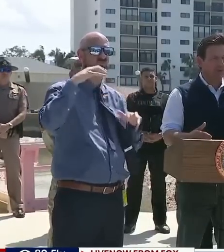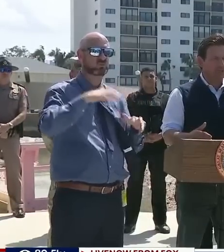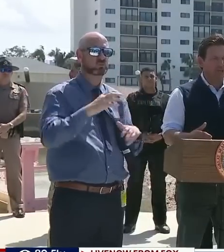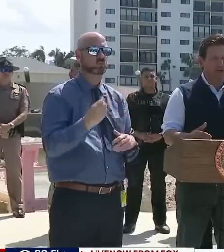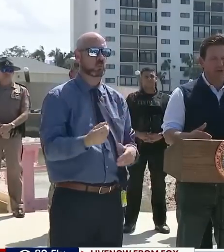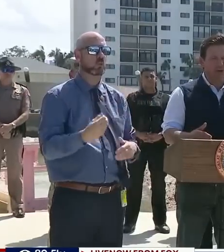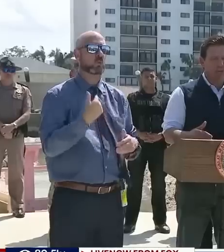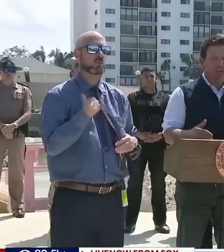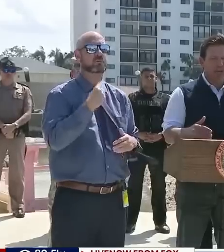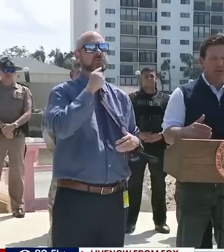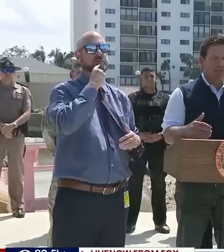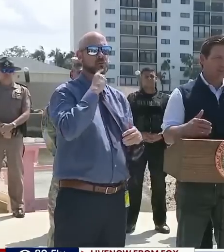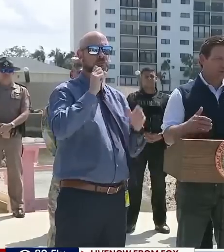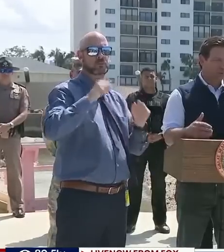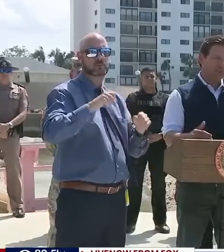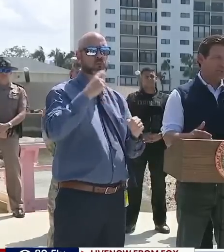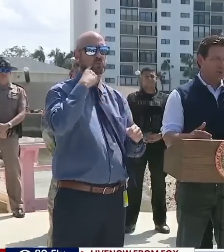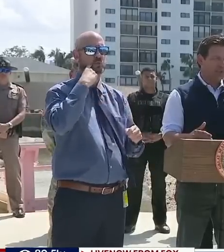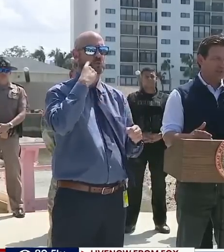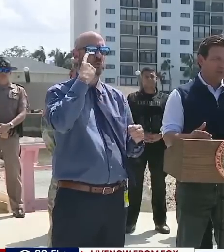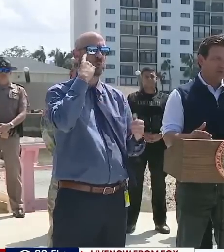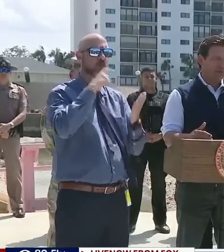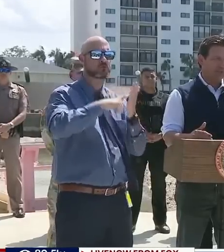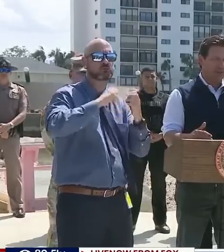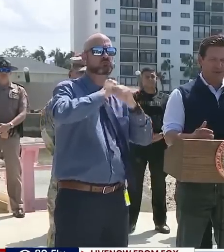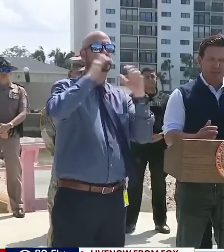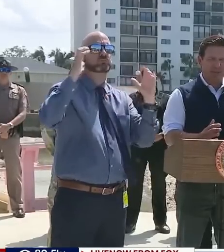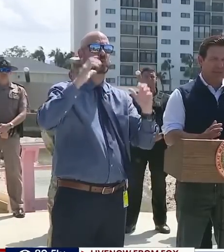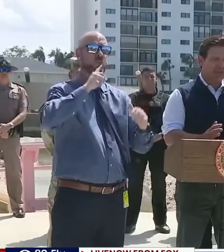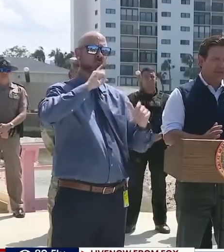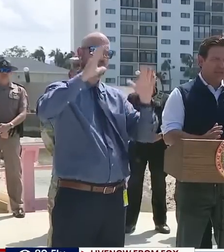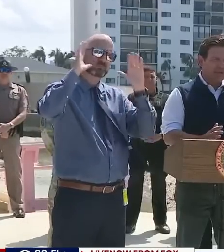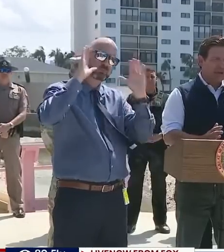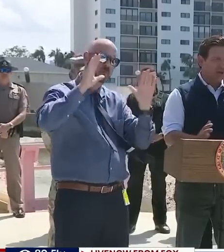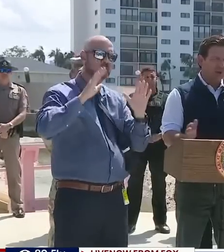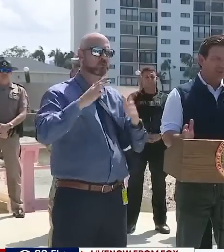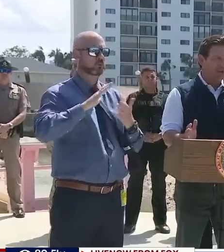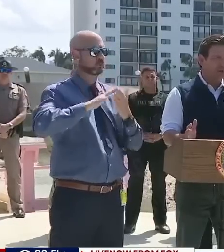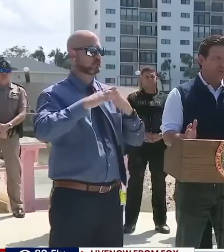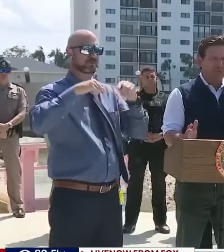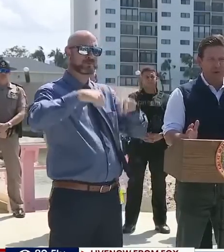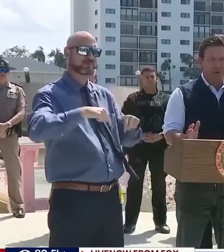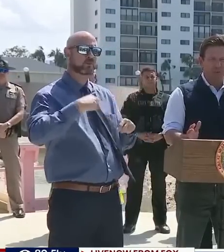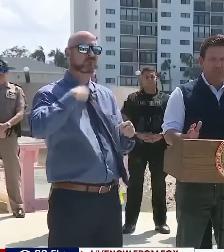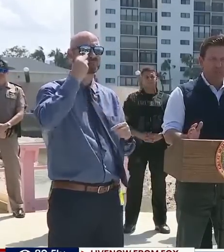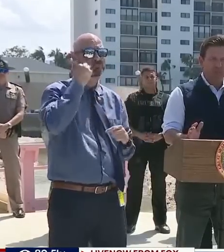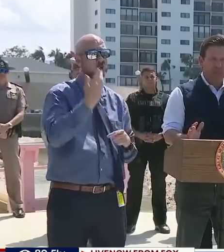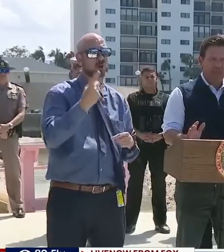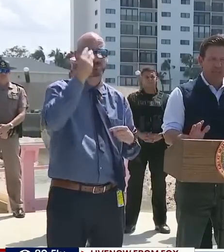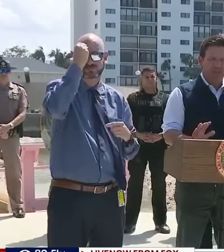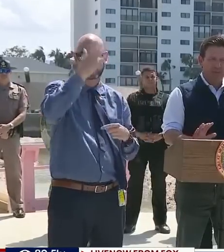the coast and yet churned up this really, really and so yes, I have a point of reference here. Uh, these